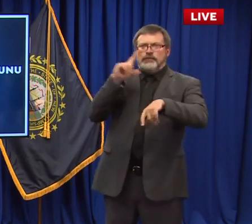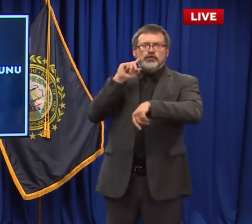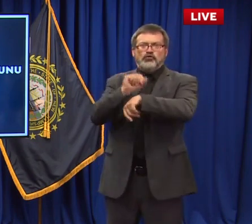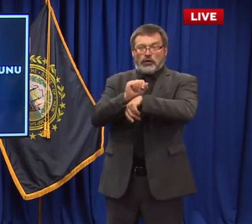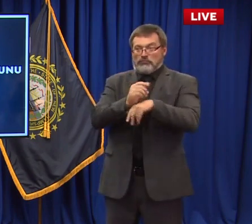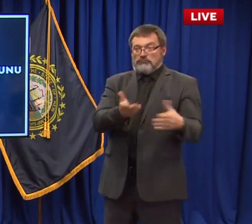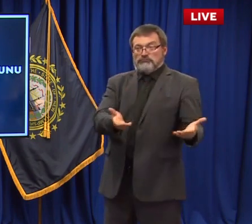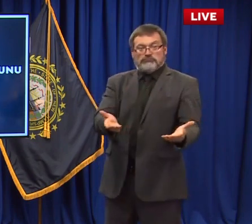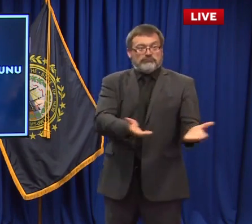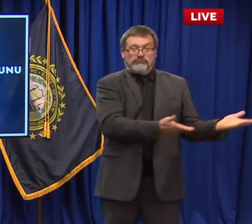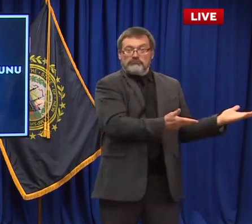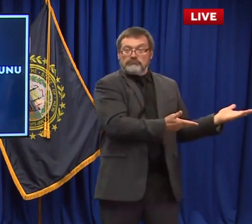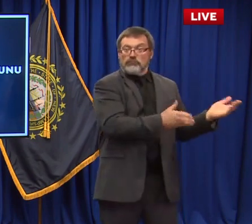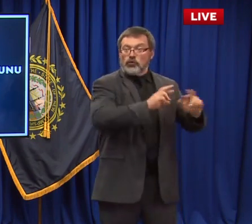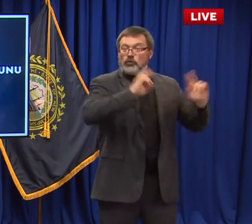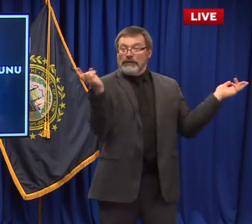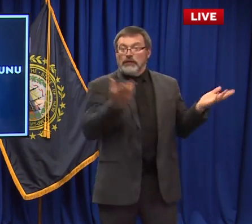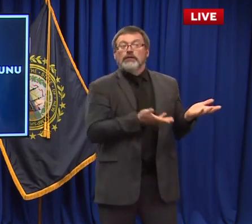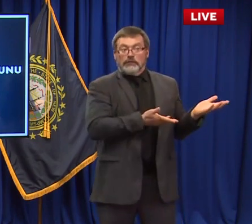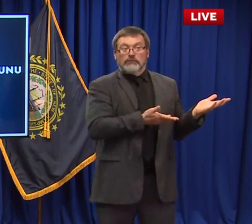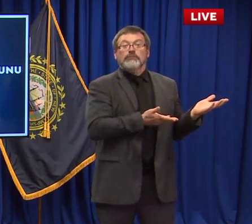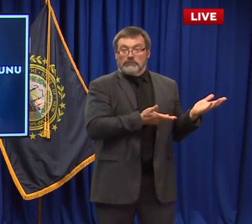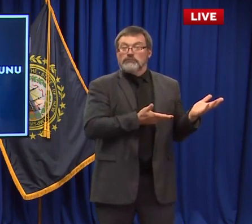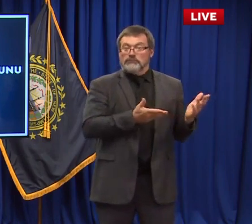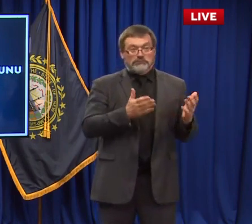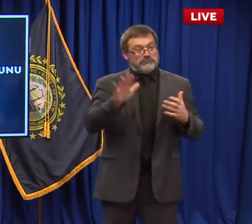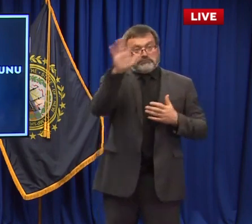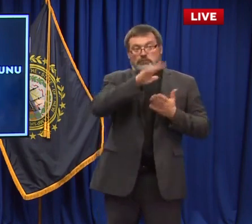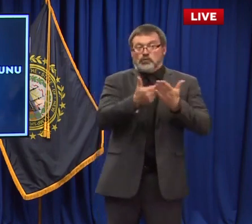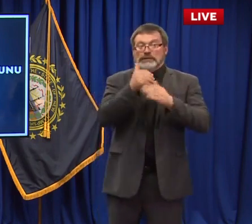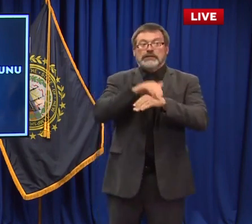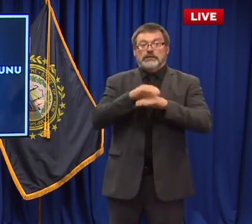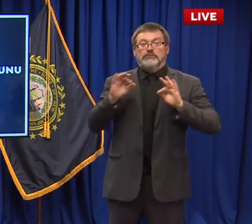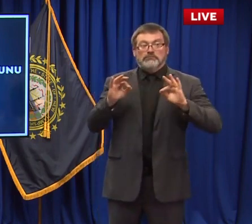A LOT OF JOBS, FRANKLY, FOR FOLKS TO TAKE ADVANTAGE OF.